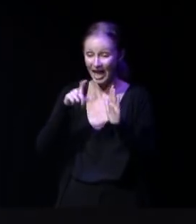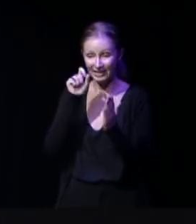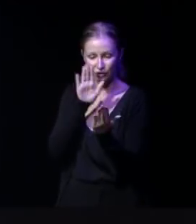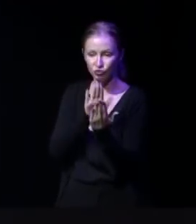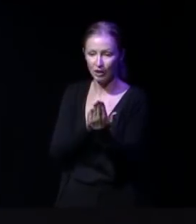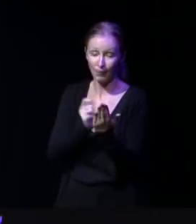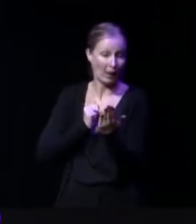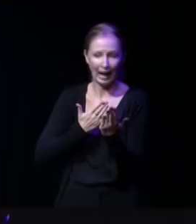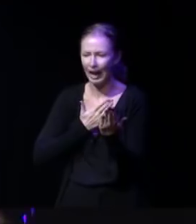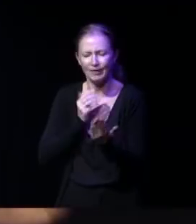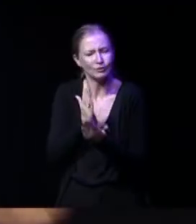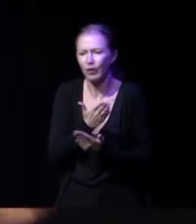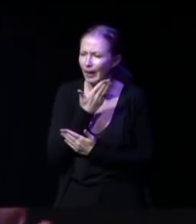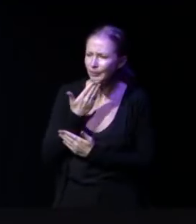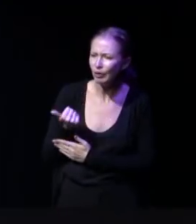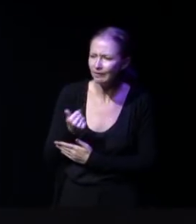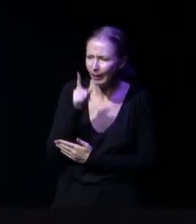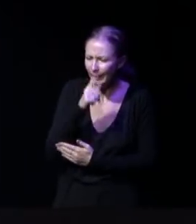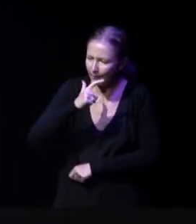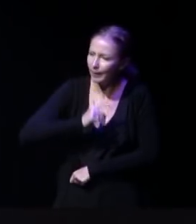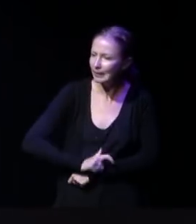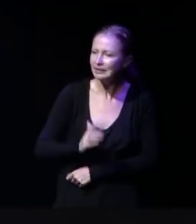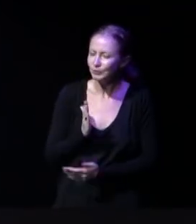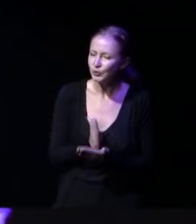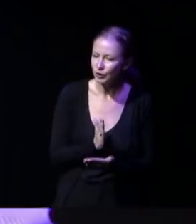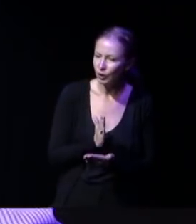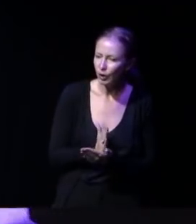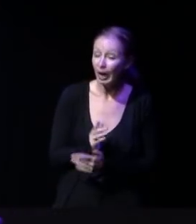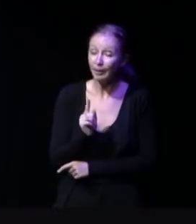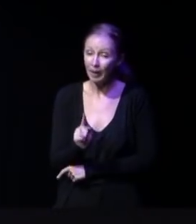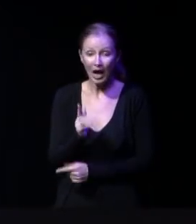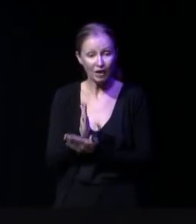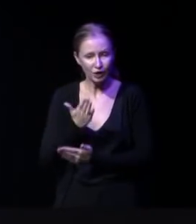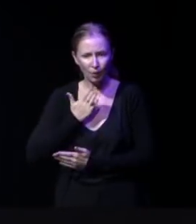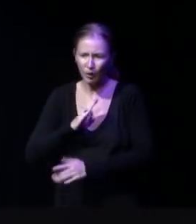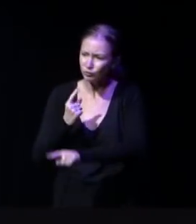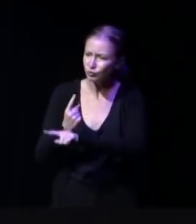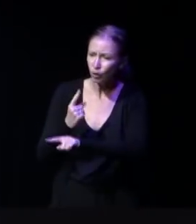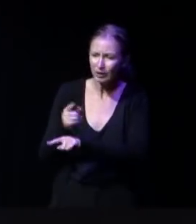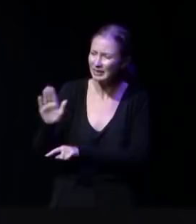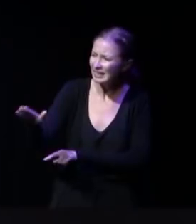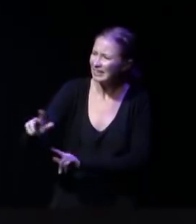and I'm sure are beautiful human beings, but I really want to talk to them and just say, "Just stop looking